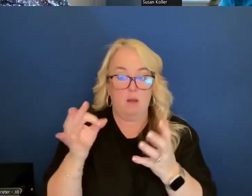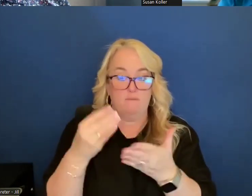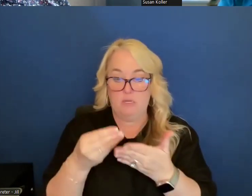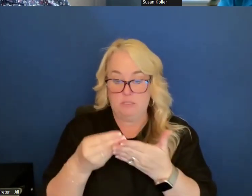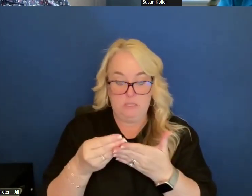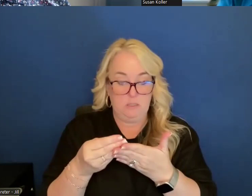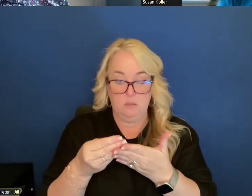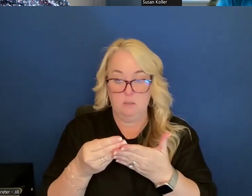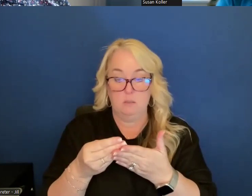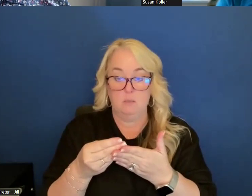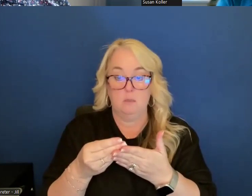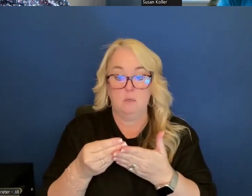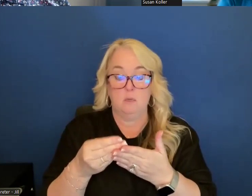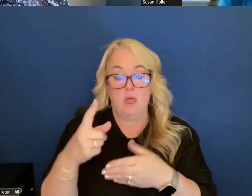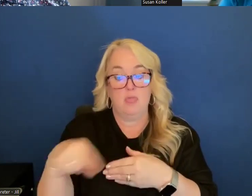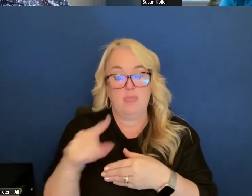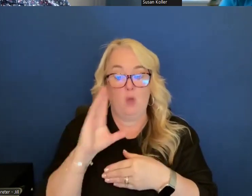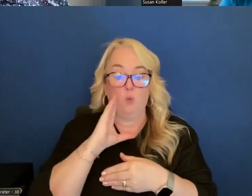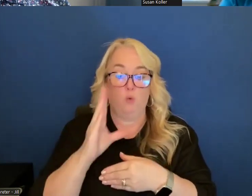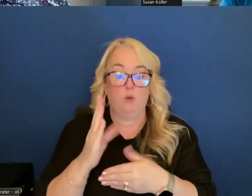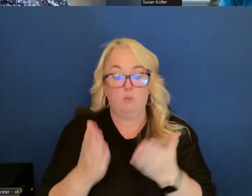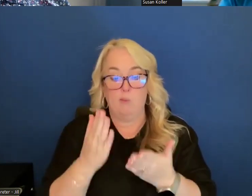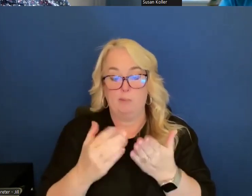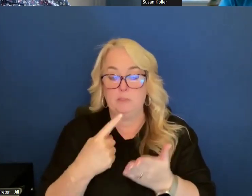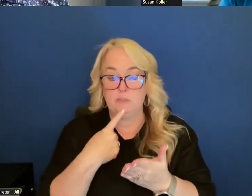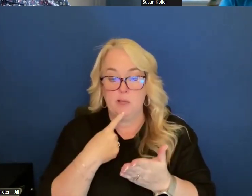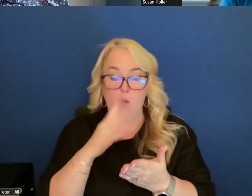they would have said, "Oh, we're sorry, you have your mom to take